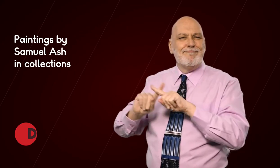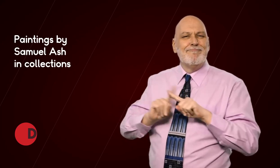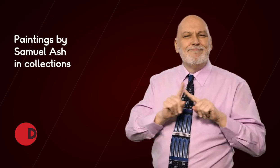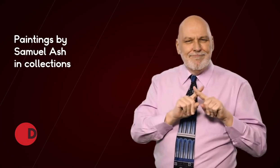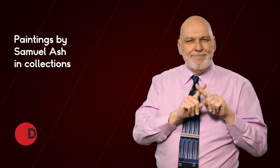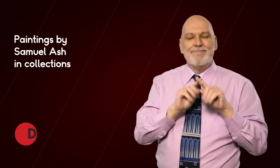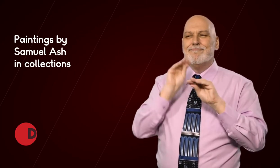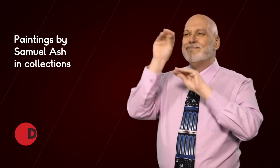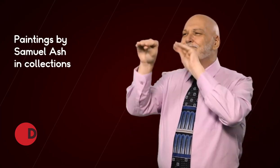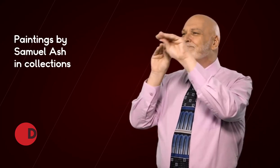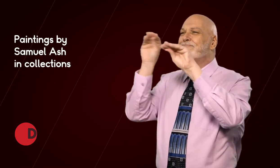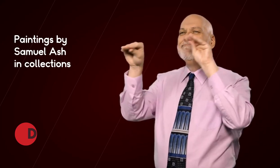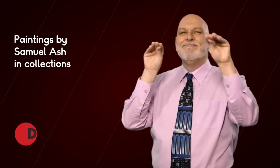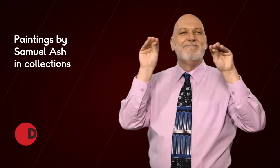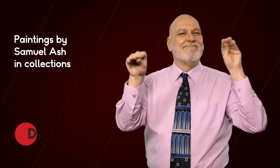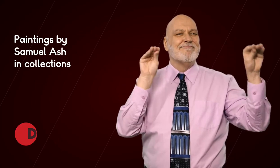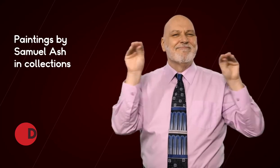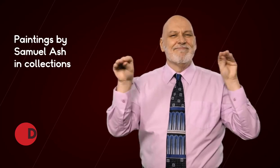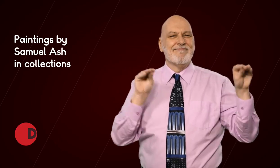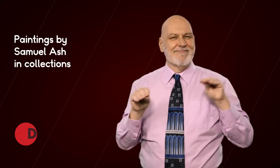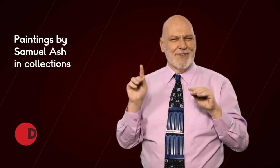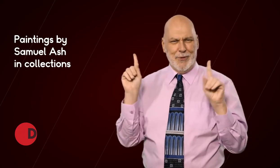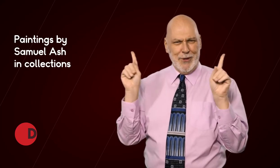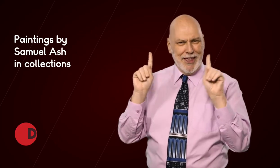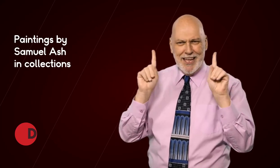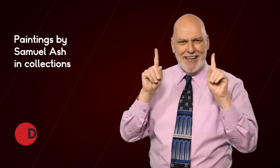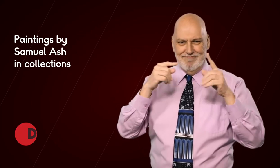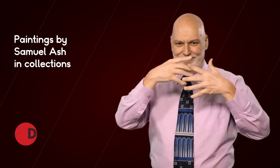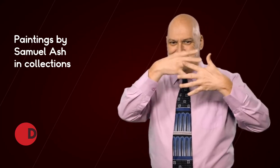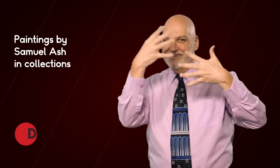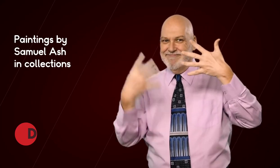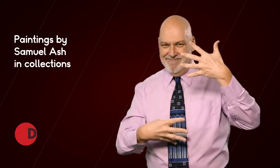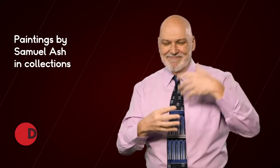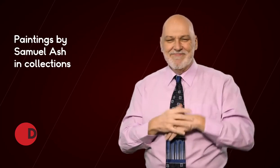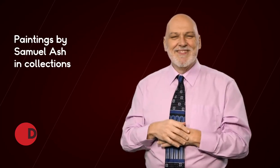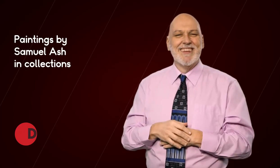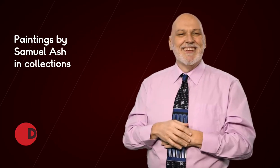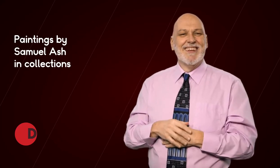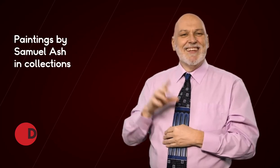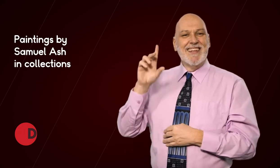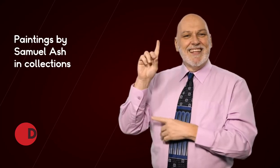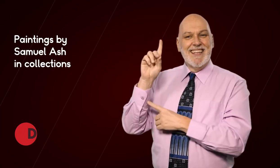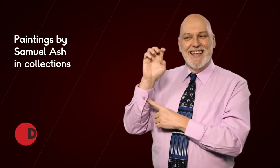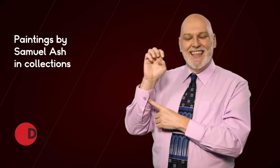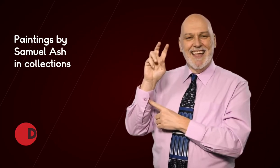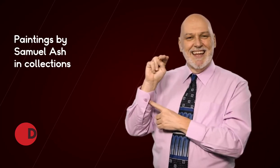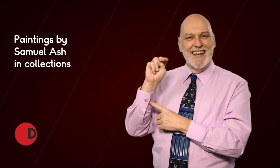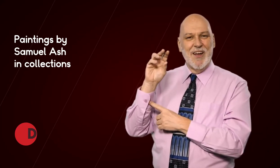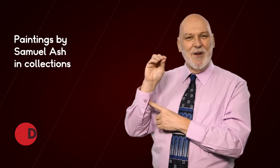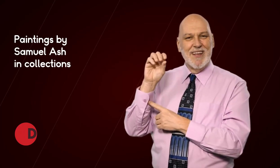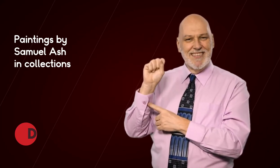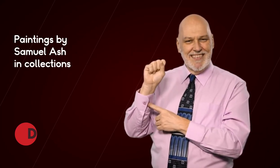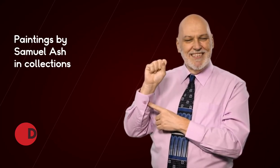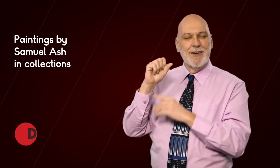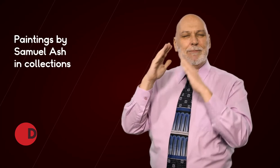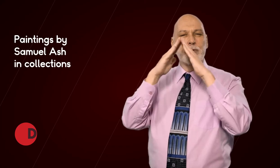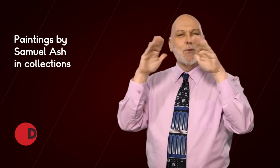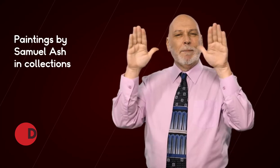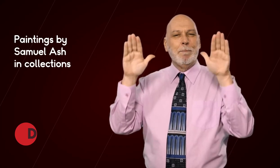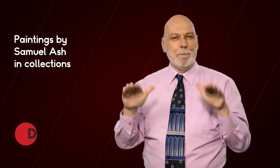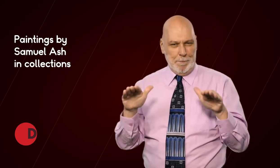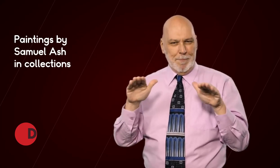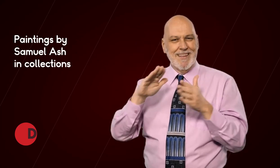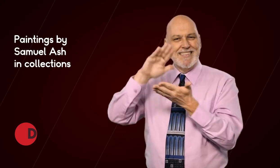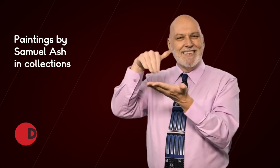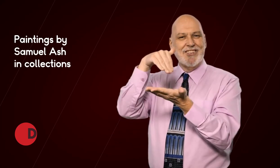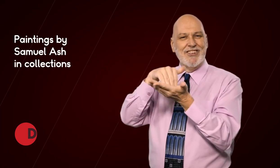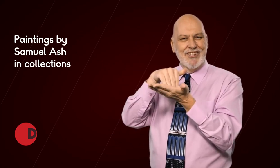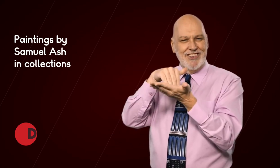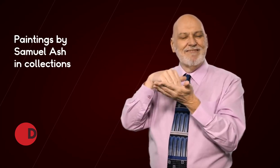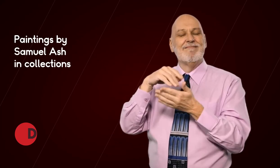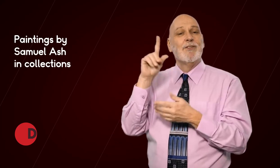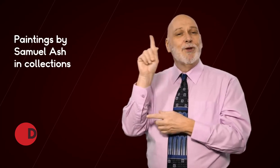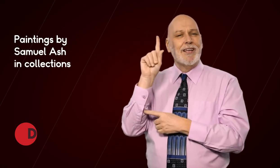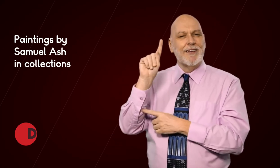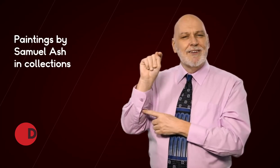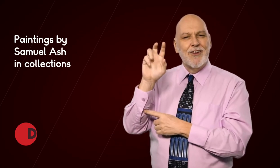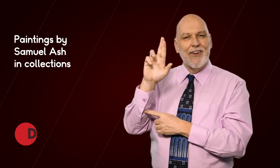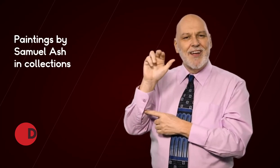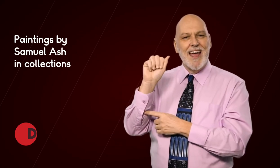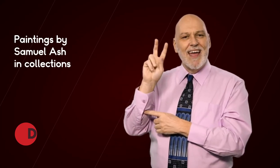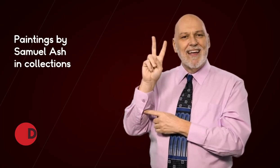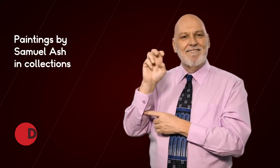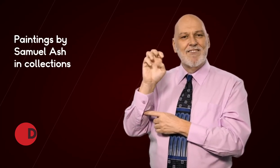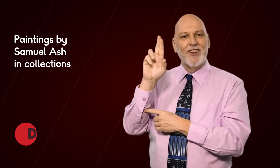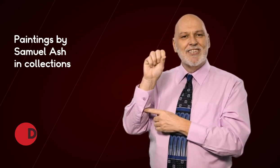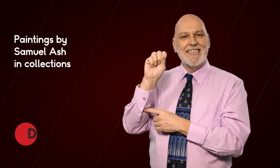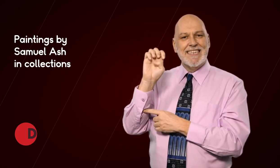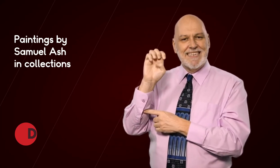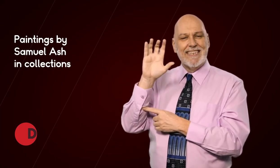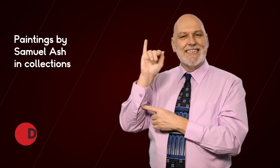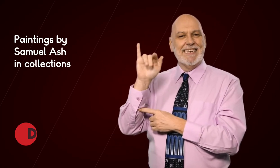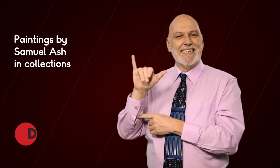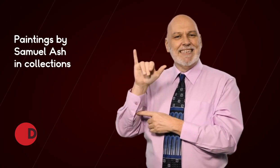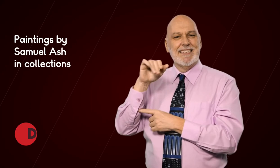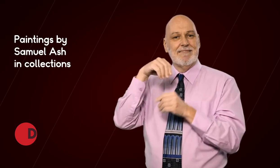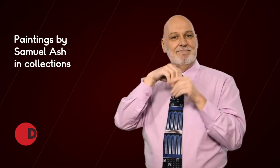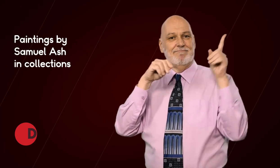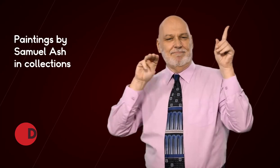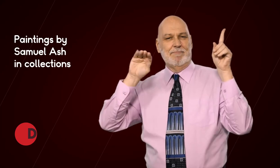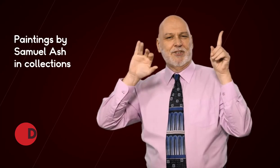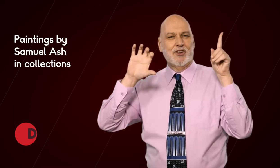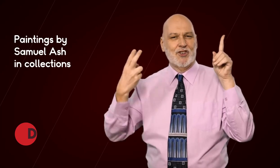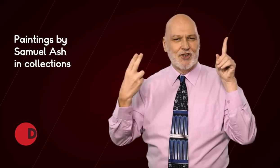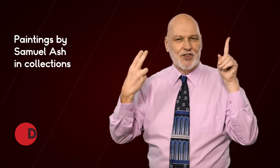His paintings are in other collections including Dennos Museum Center